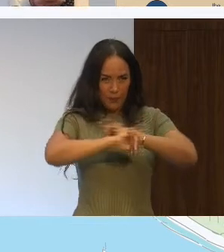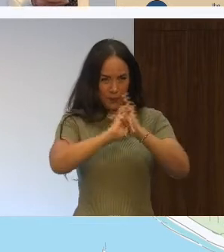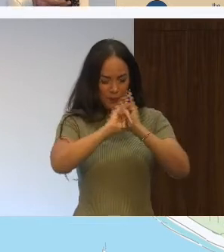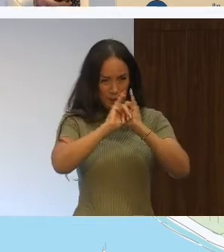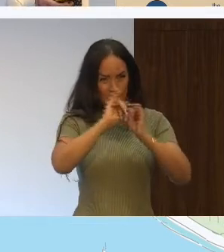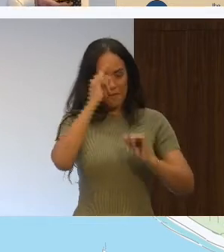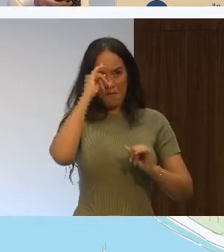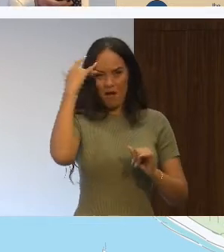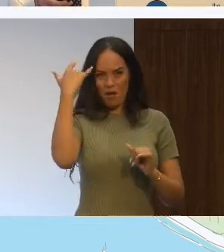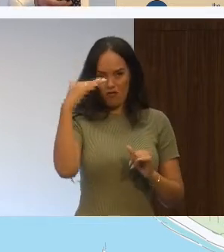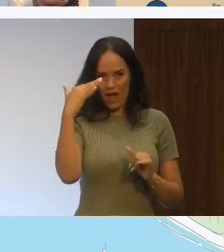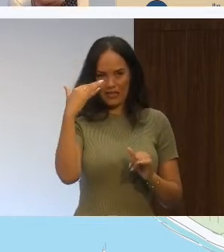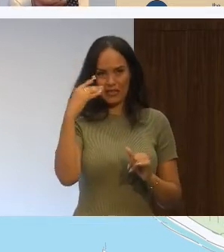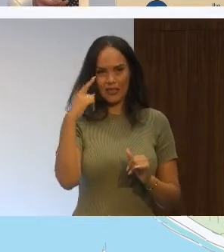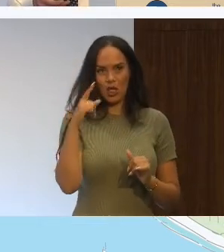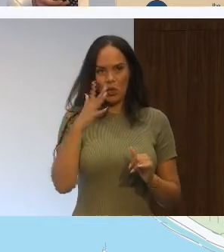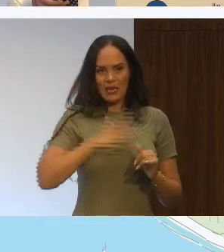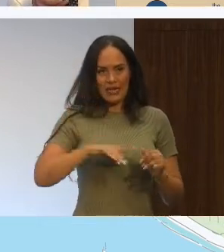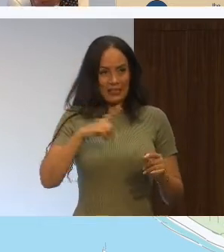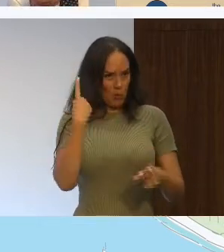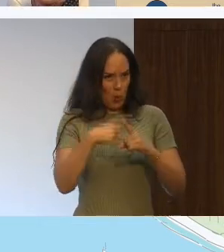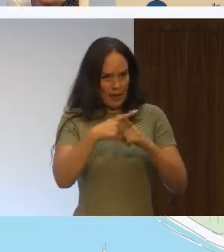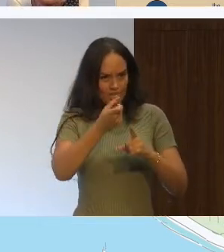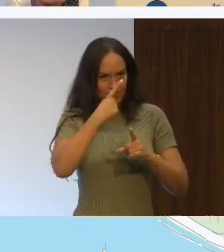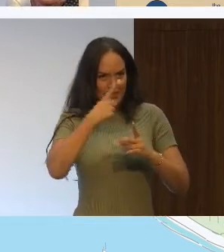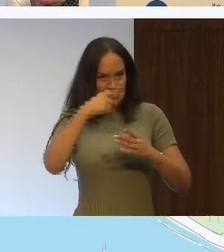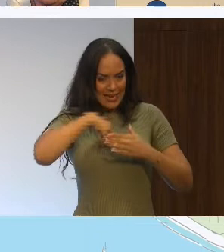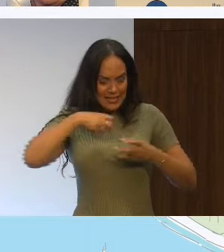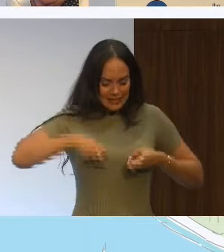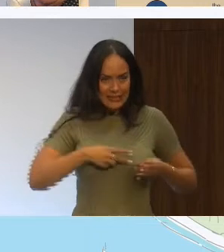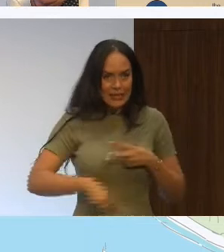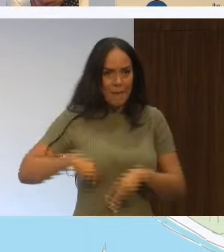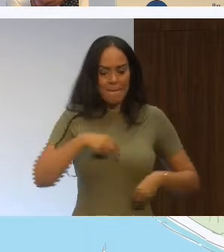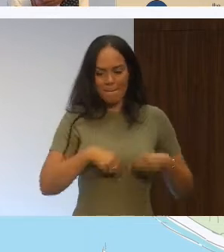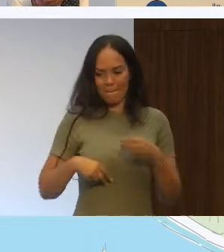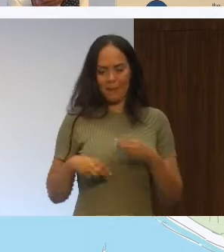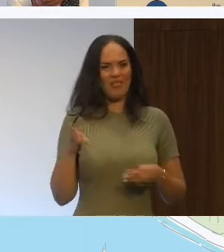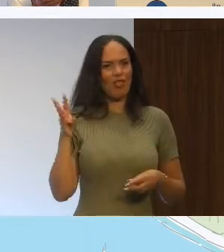then you want something that gets into the system quickly as well. And Rizatriptan, Eletriptan and Almotriptan are useful